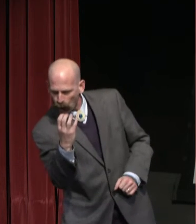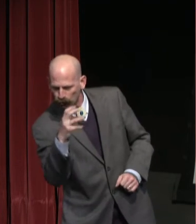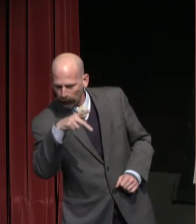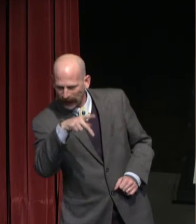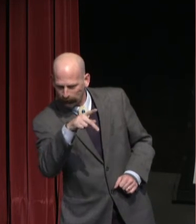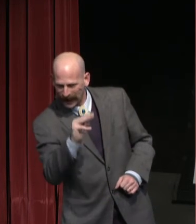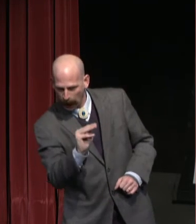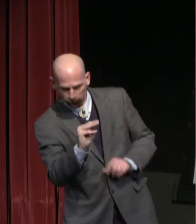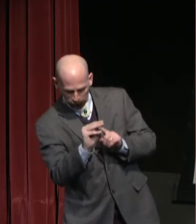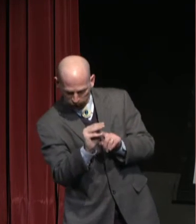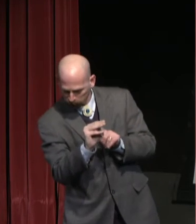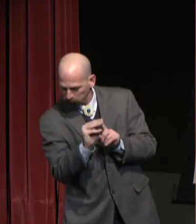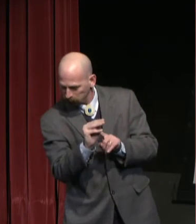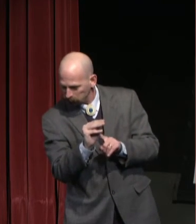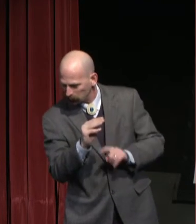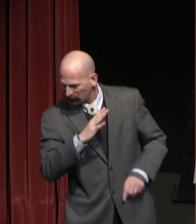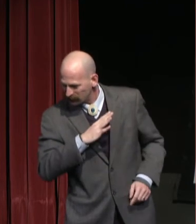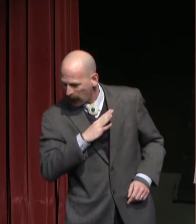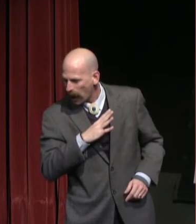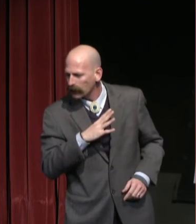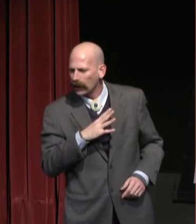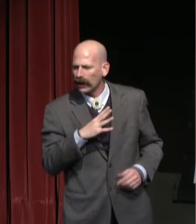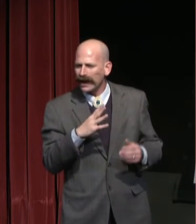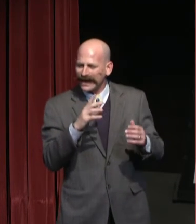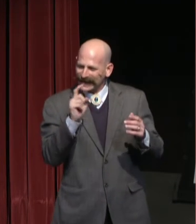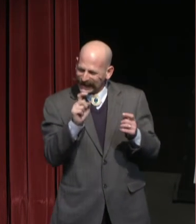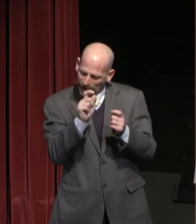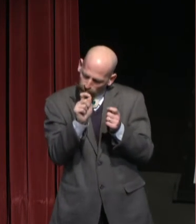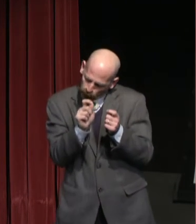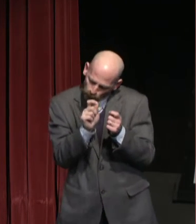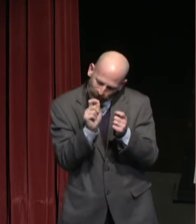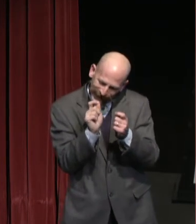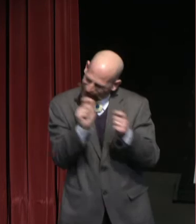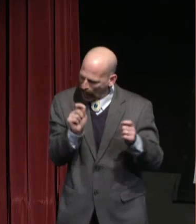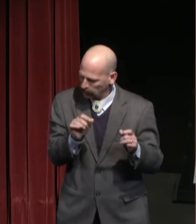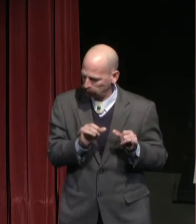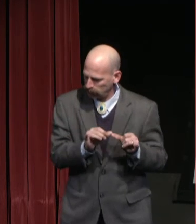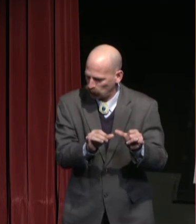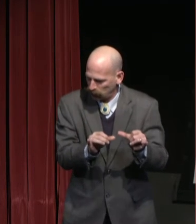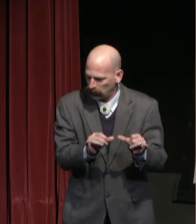We'd like to measure it to a precision of about 0.1 and so